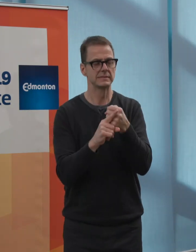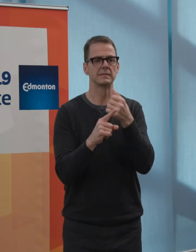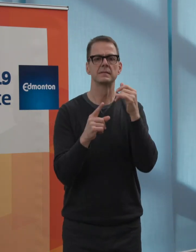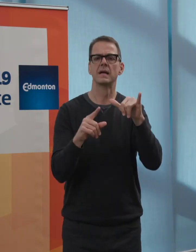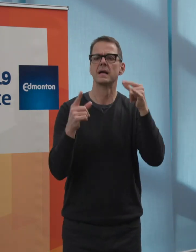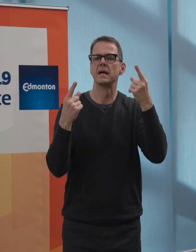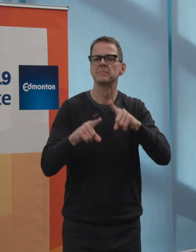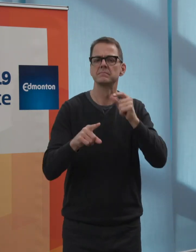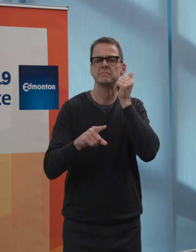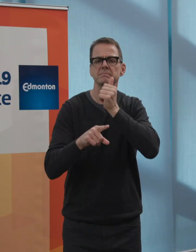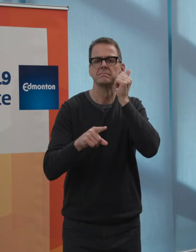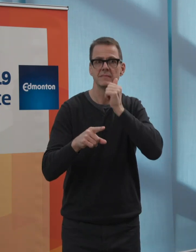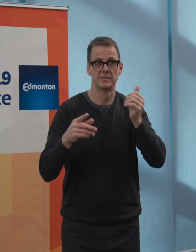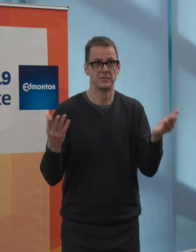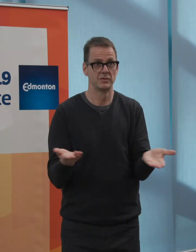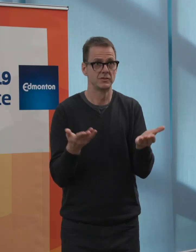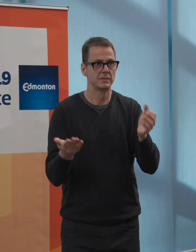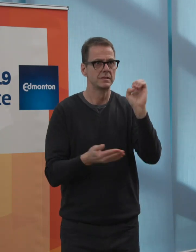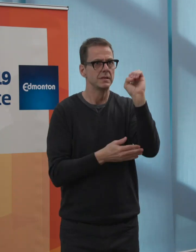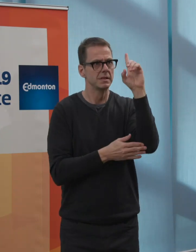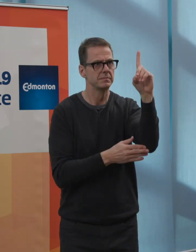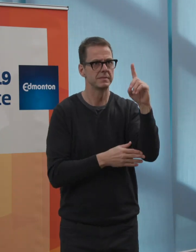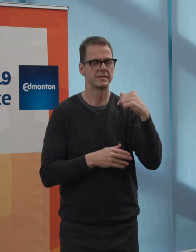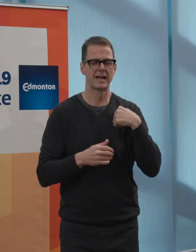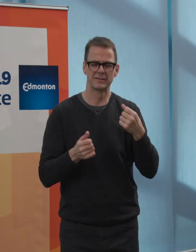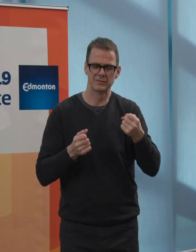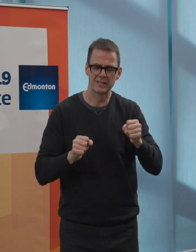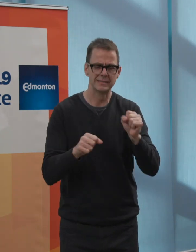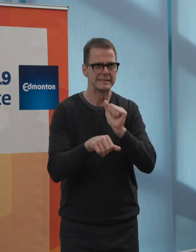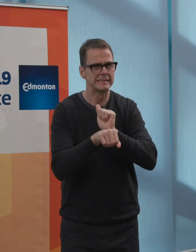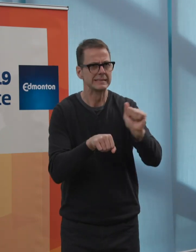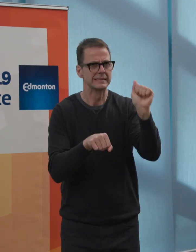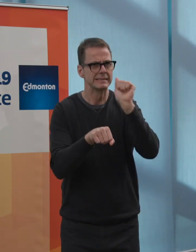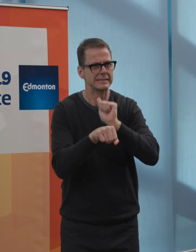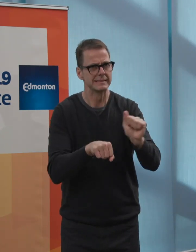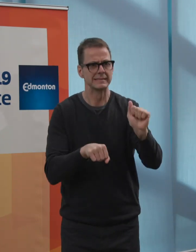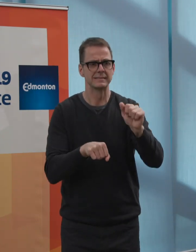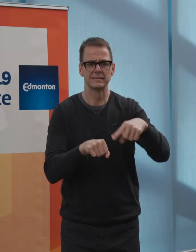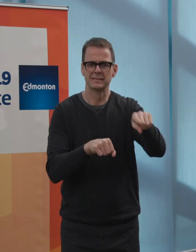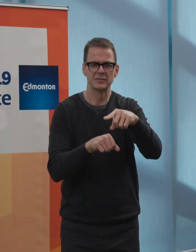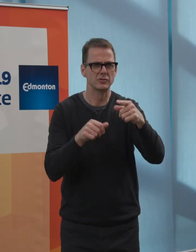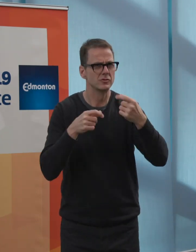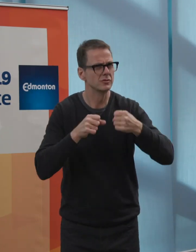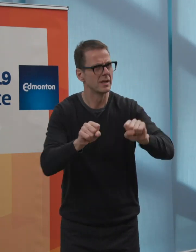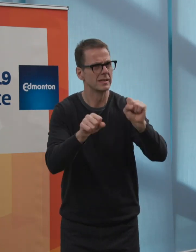work and dedication to EPL I would also like to acknowledge our collaborative